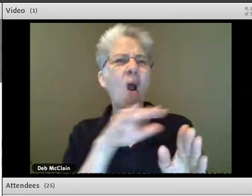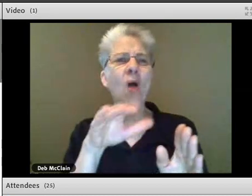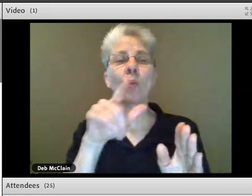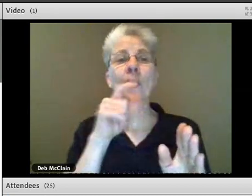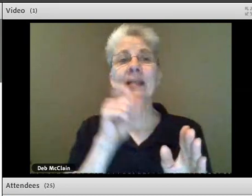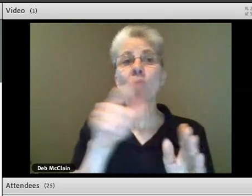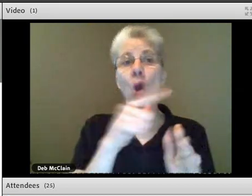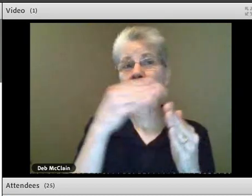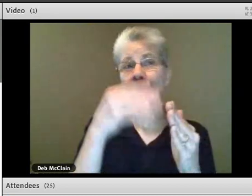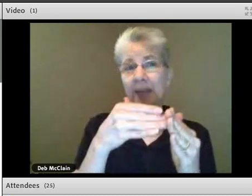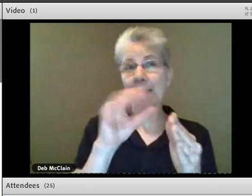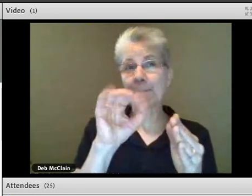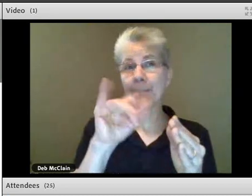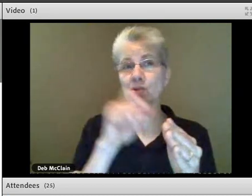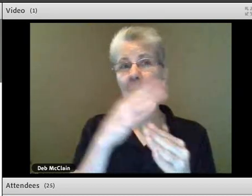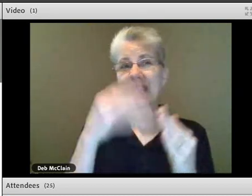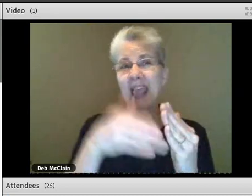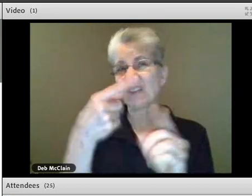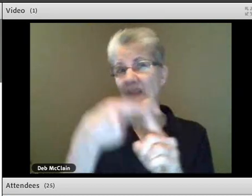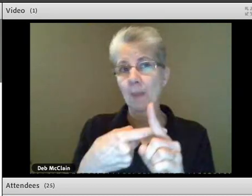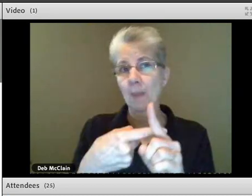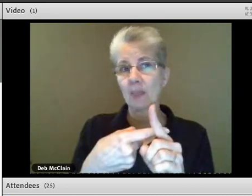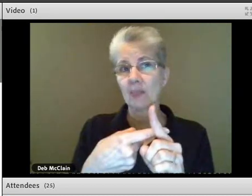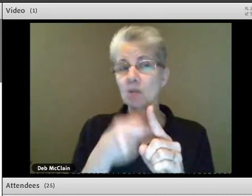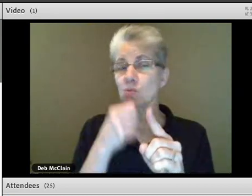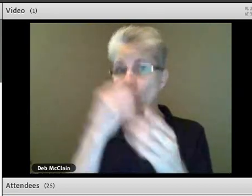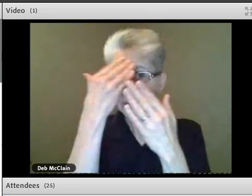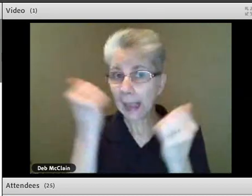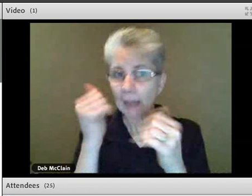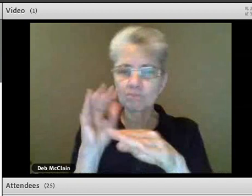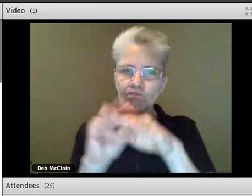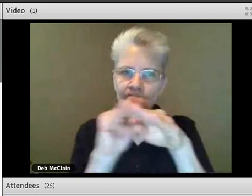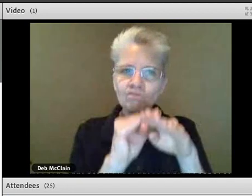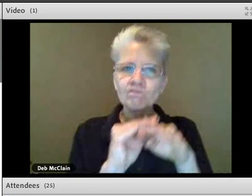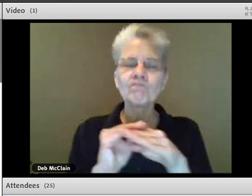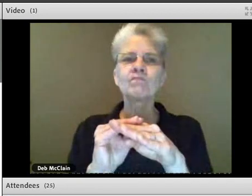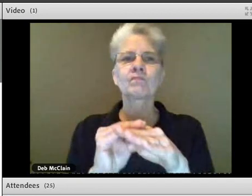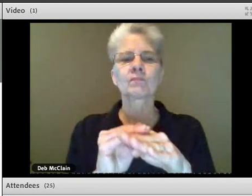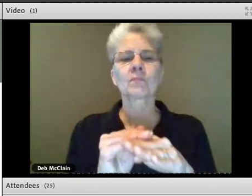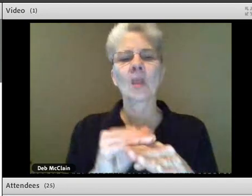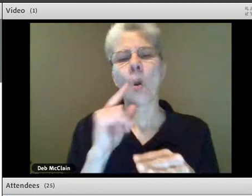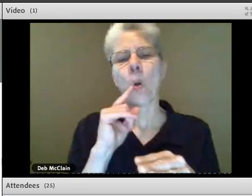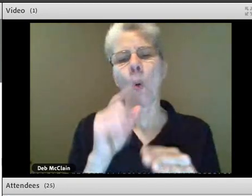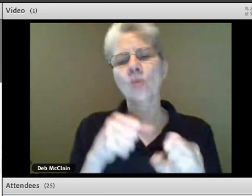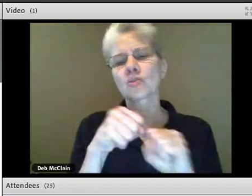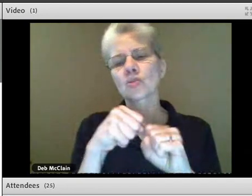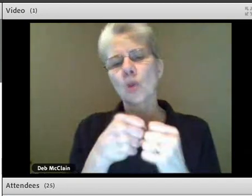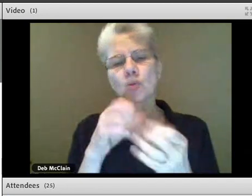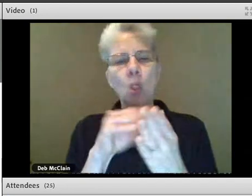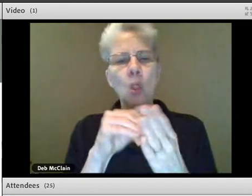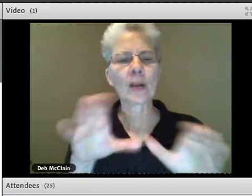to complete all these modules by the end of the month. Don't forget." And there's other social-learning activities, and that's to be done through wikis, blogs,